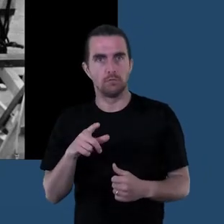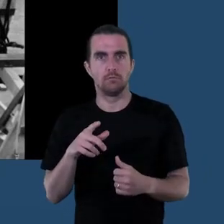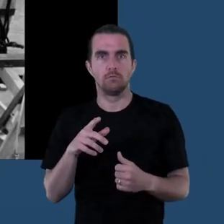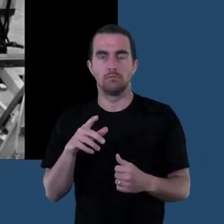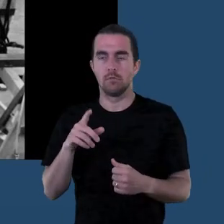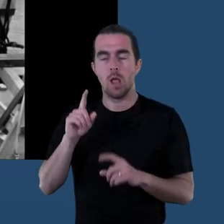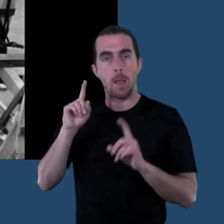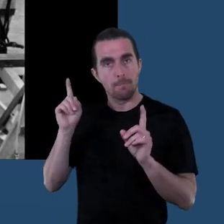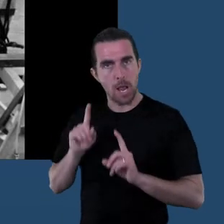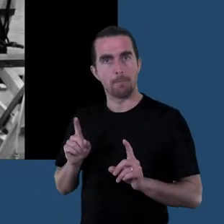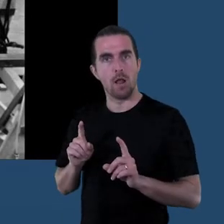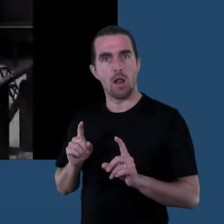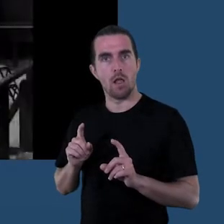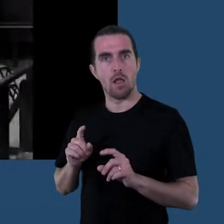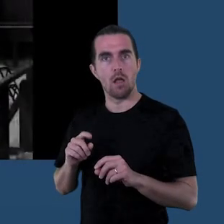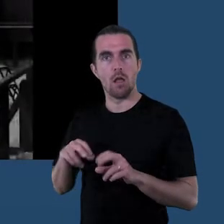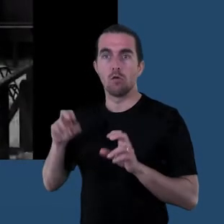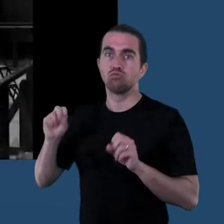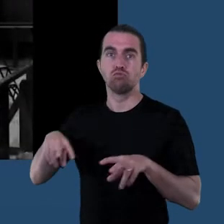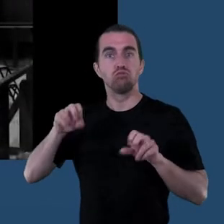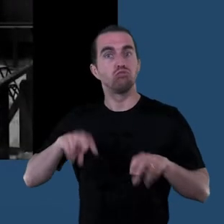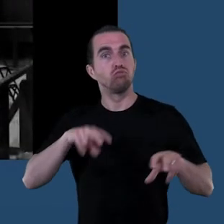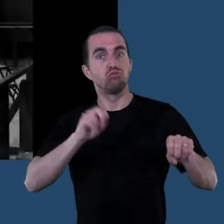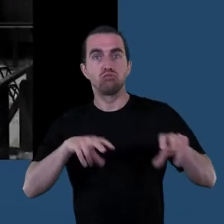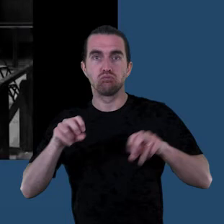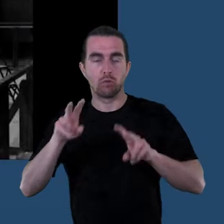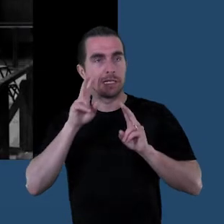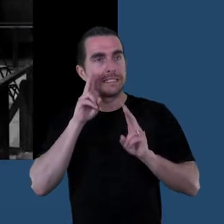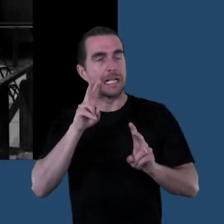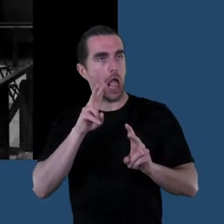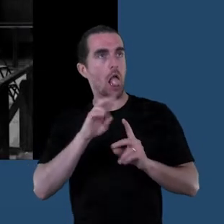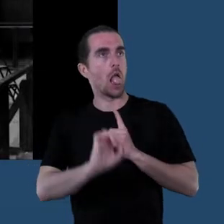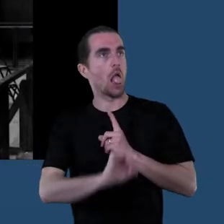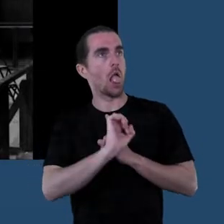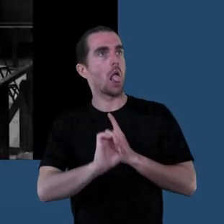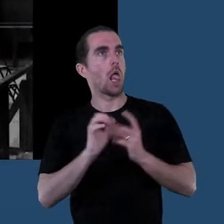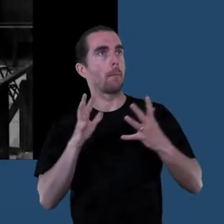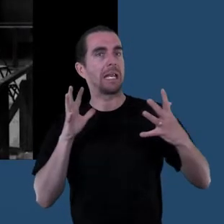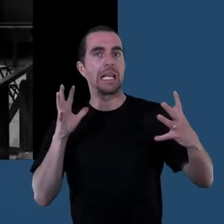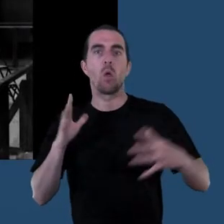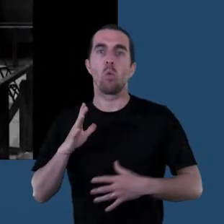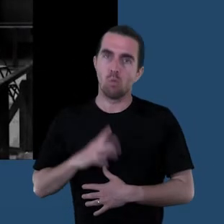he wanted the visitors to the museum to see how enormous these things are.